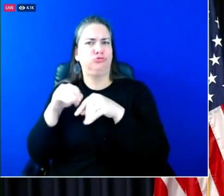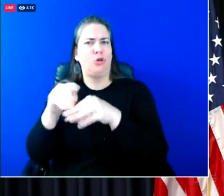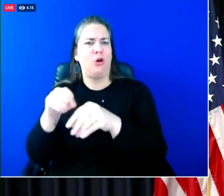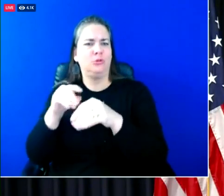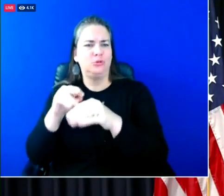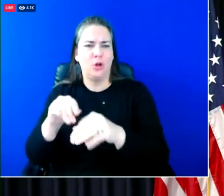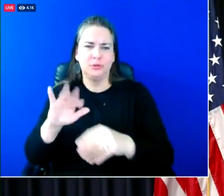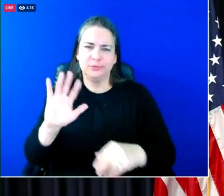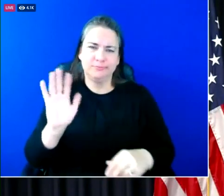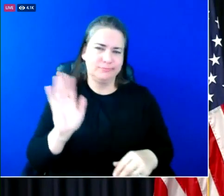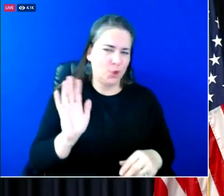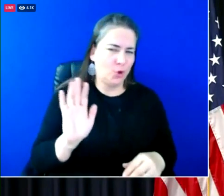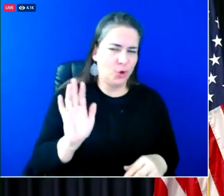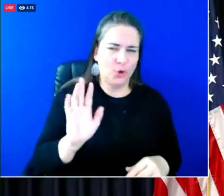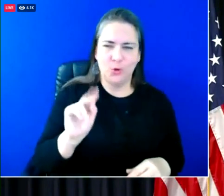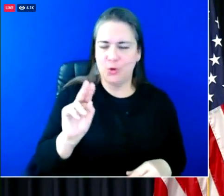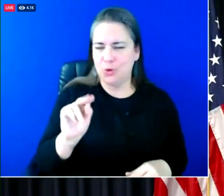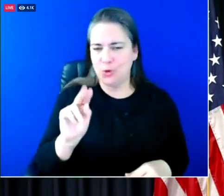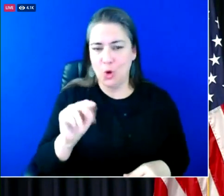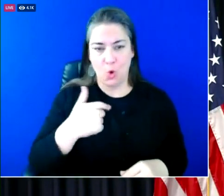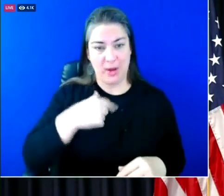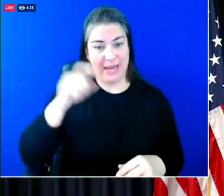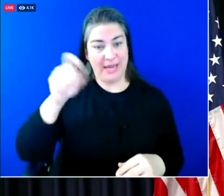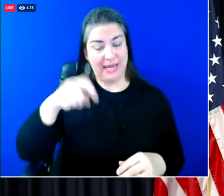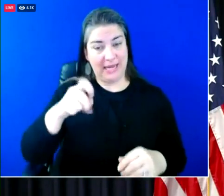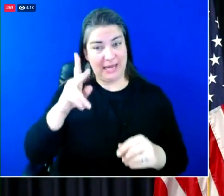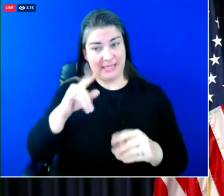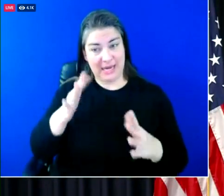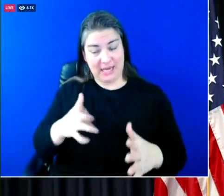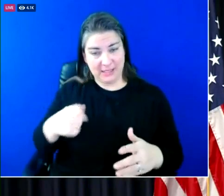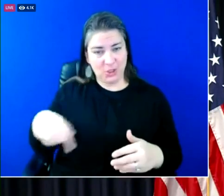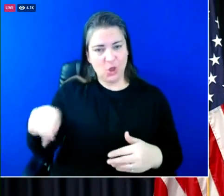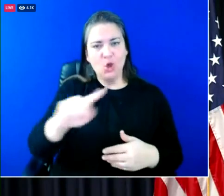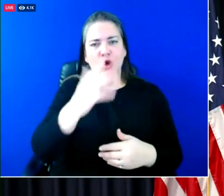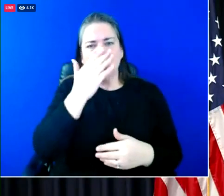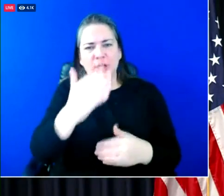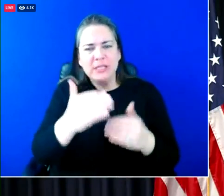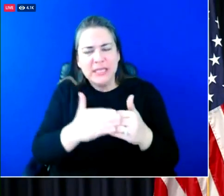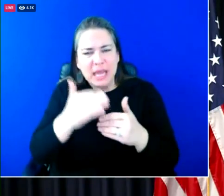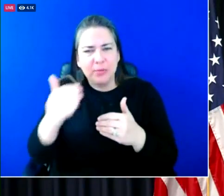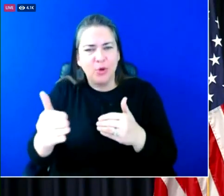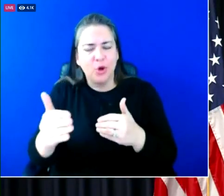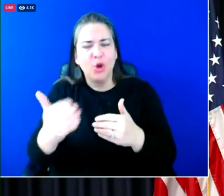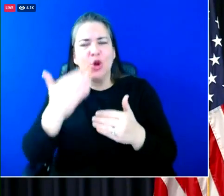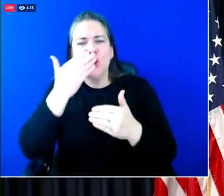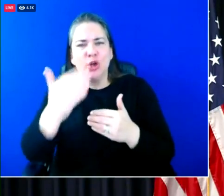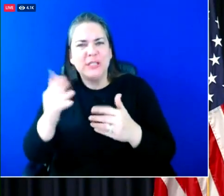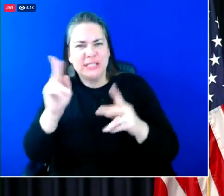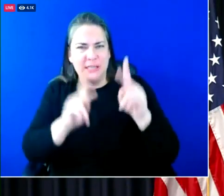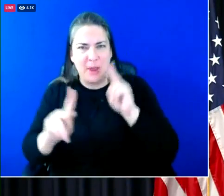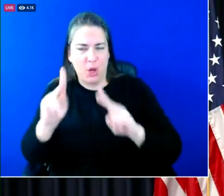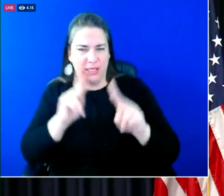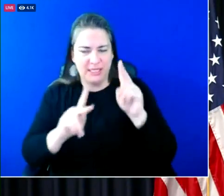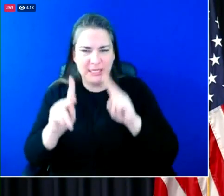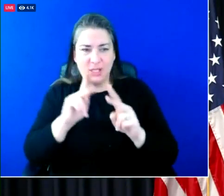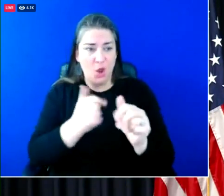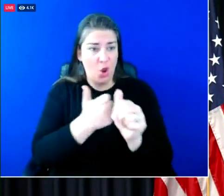We need Kentucky INS to be good neighbors, good Samaritans and avoid, in this case, avoid driving when you don't have to.